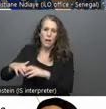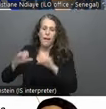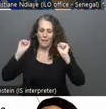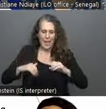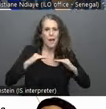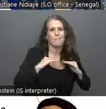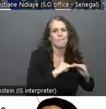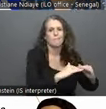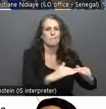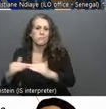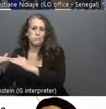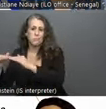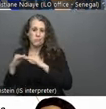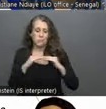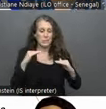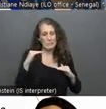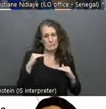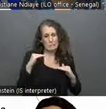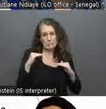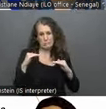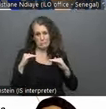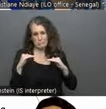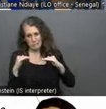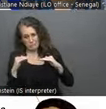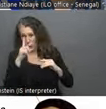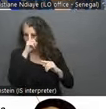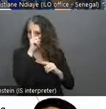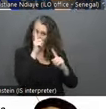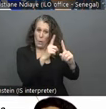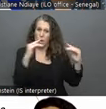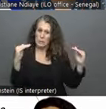an extent as we have control of and that for us is it is important.